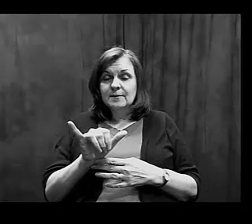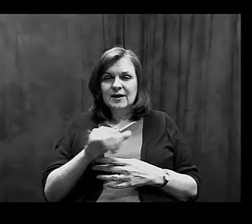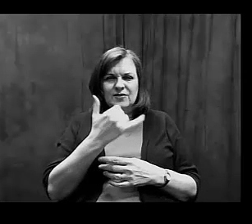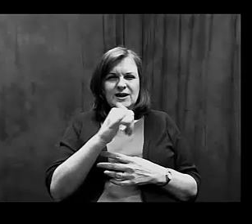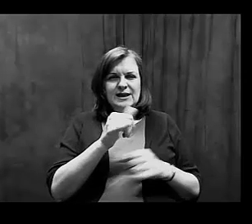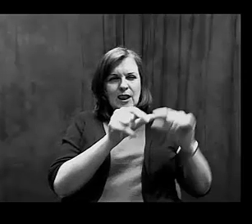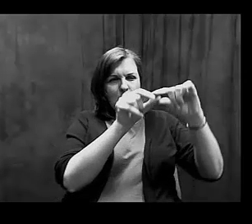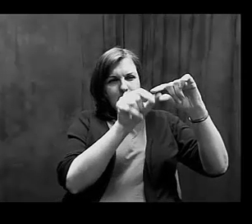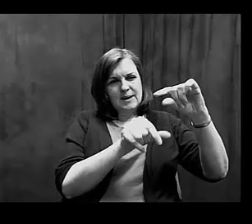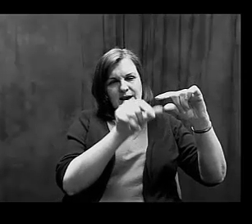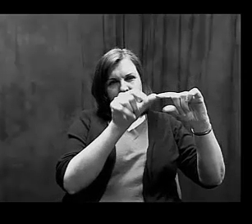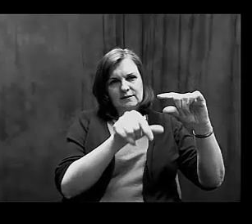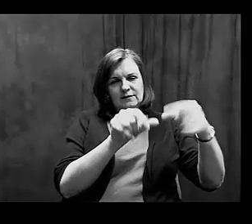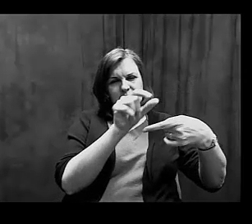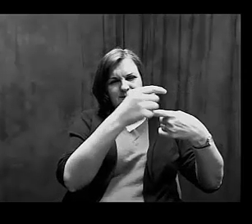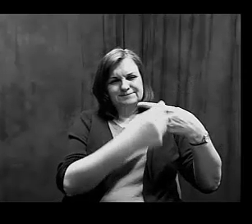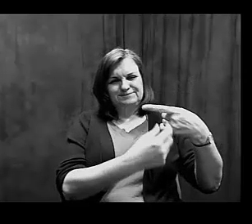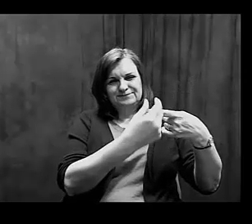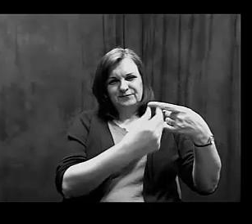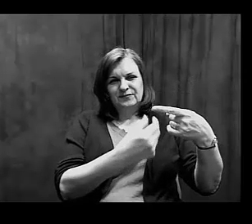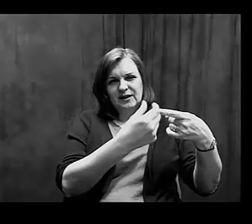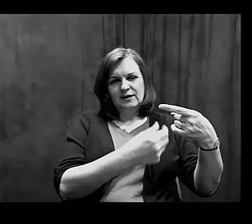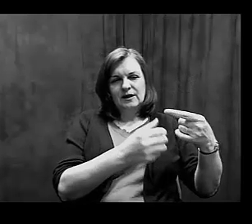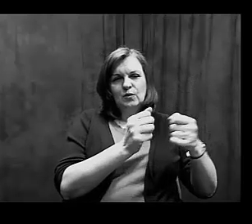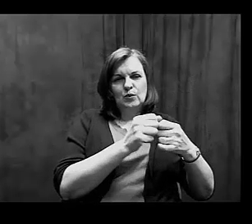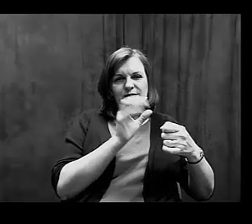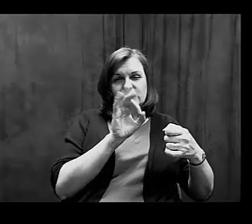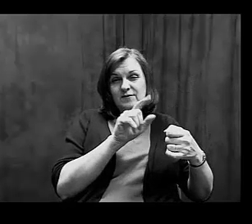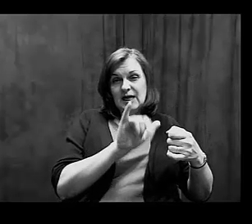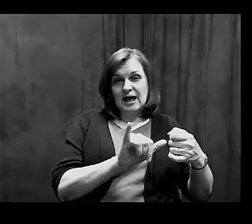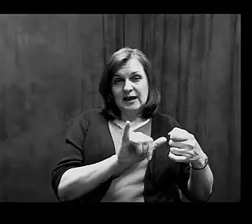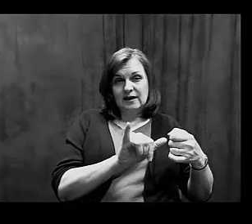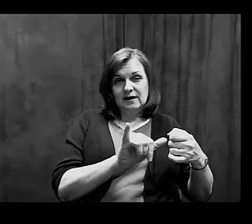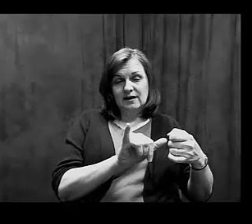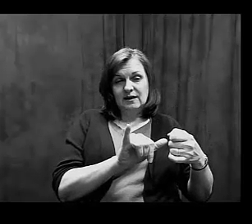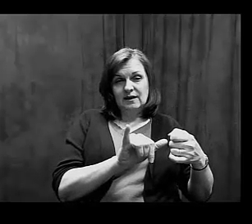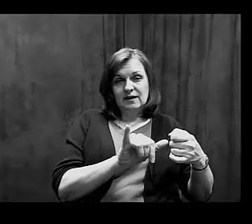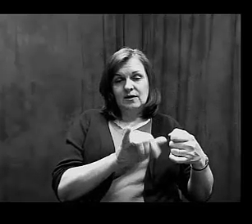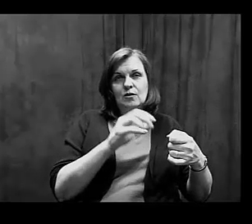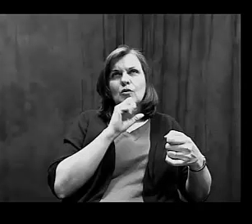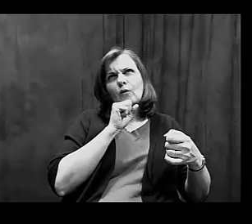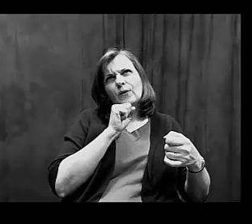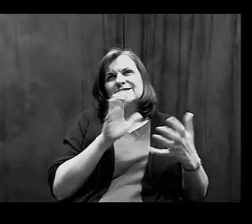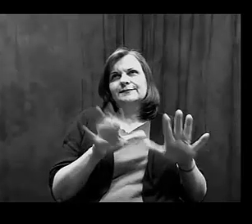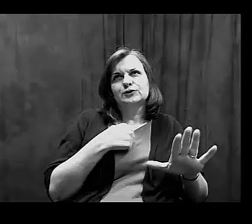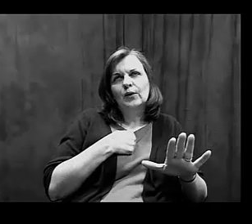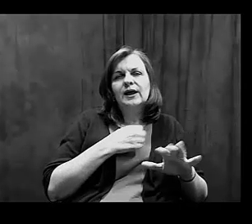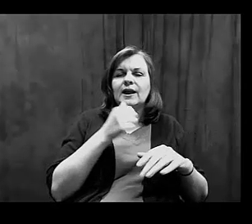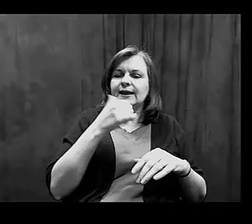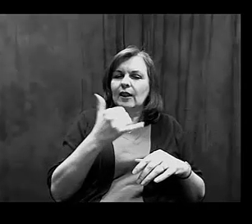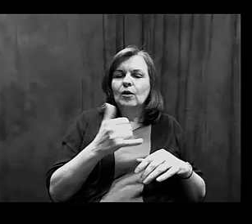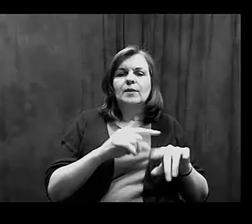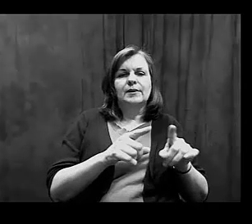bands assoiciated with my fly chromosome and yellow bands (orange bands, pardon) associated with the mouse chromosomes OK we get